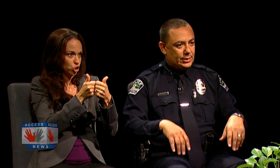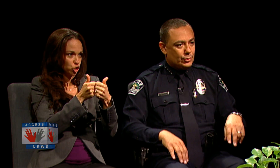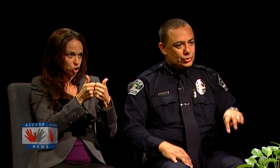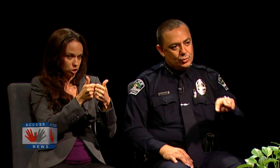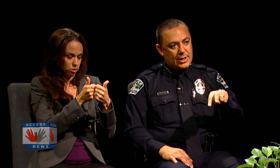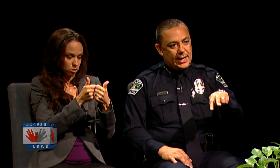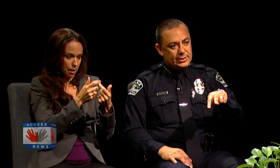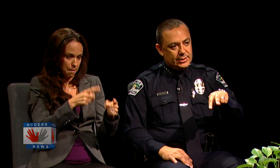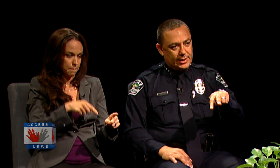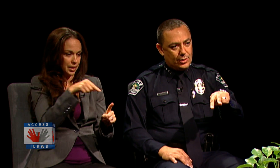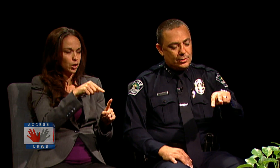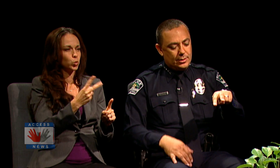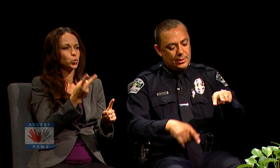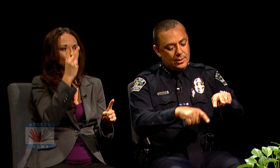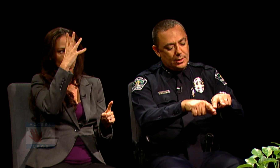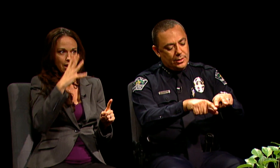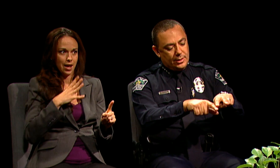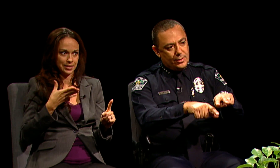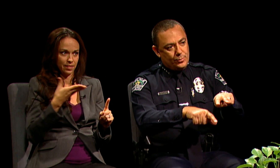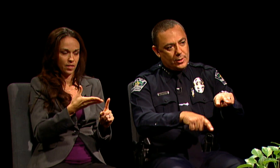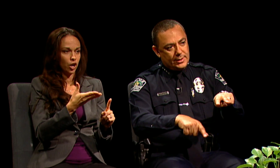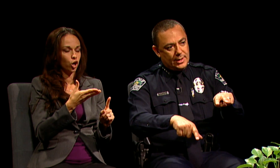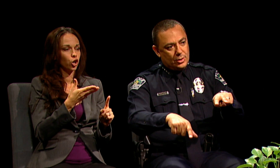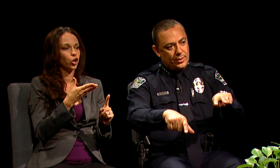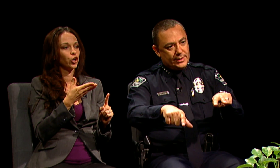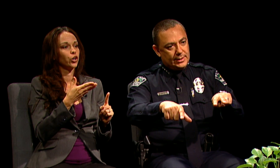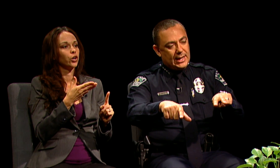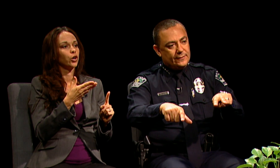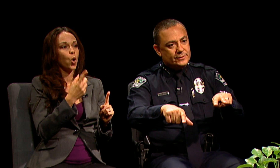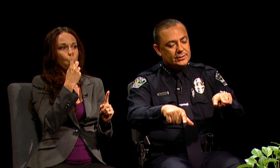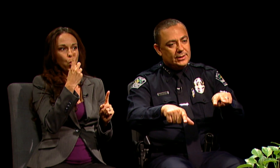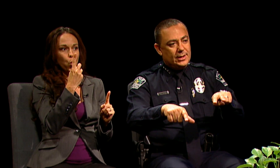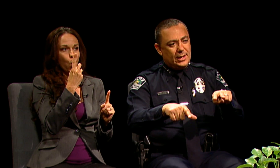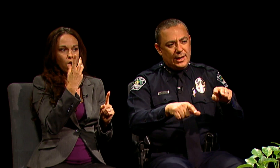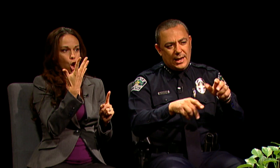AND THERE WAS TWO GUYS THERE. THE OTHER PARTY HAD ALREADY LEFT,